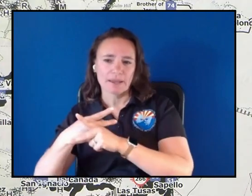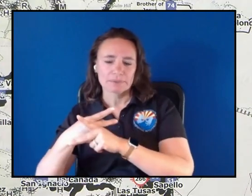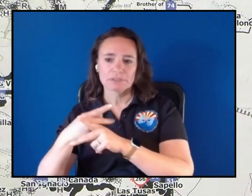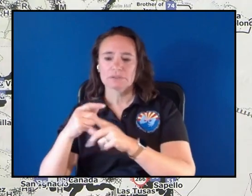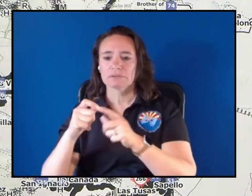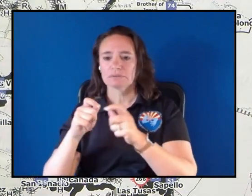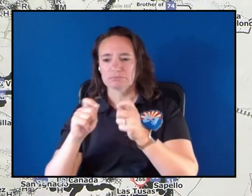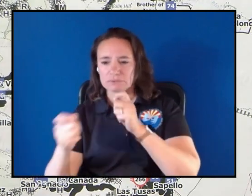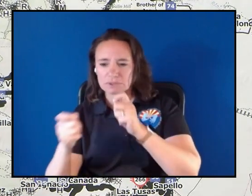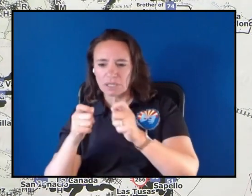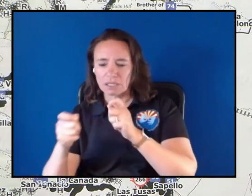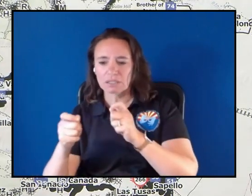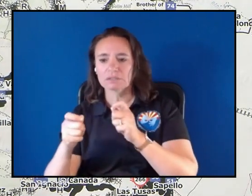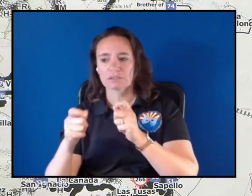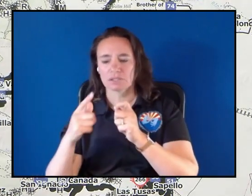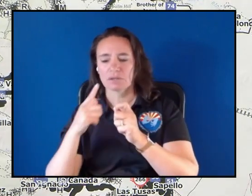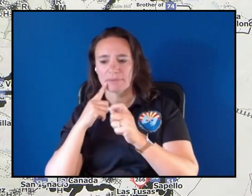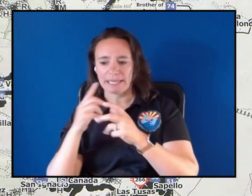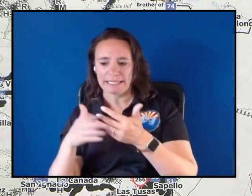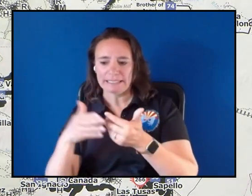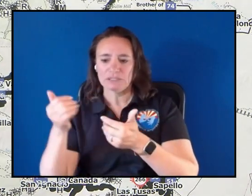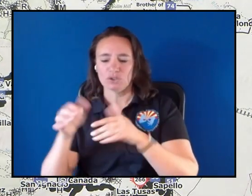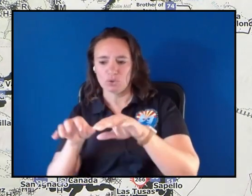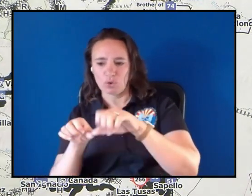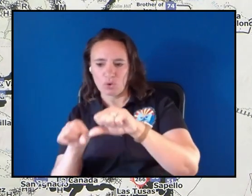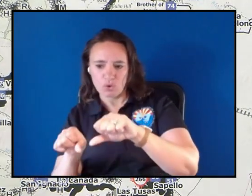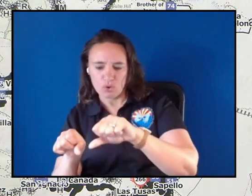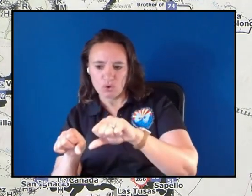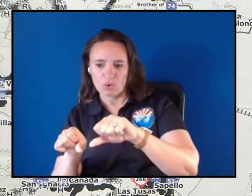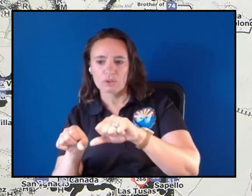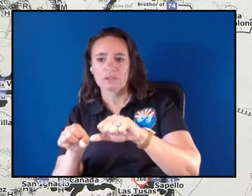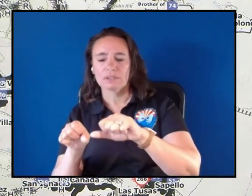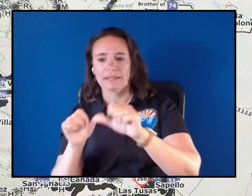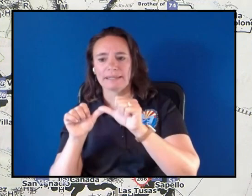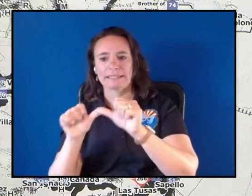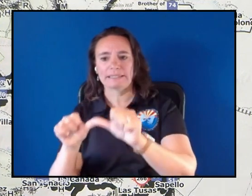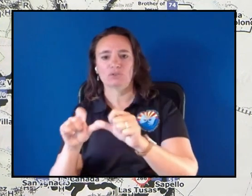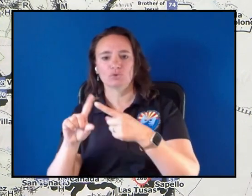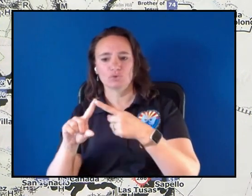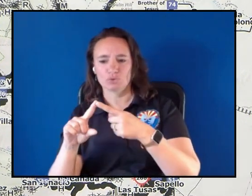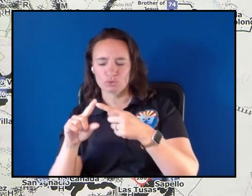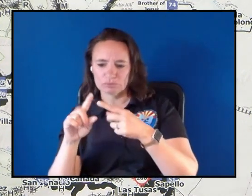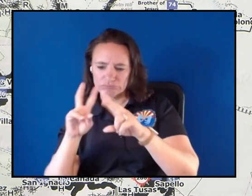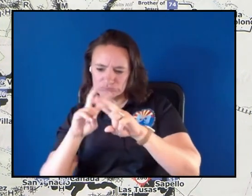a spot to to hold it up for a little bit and then to continue to assess how that's going to move through.